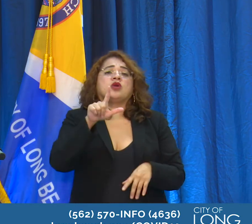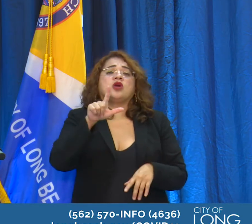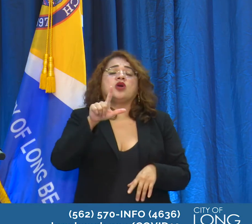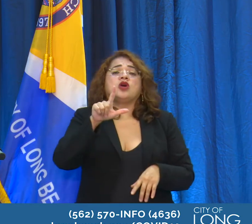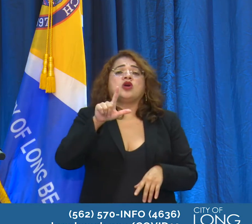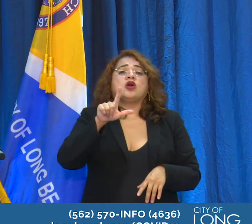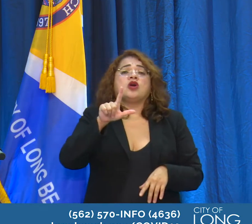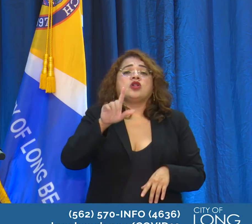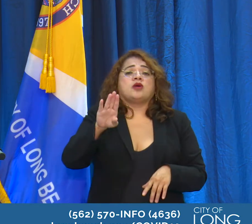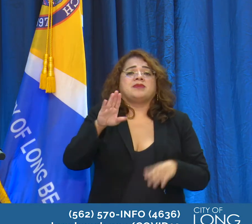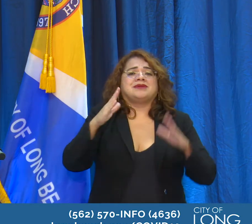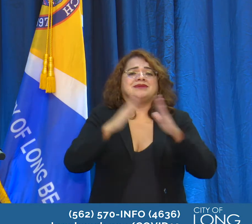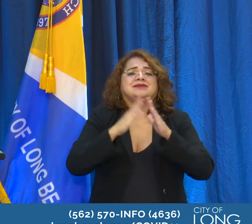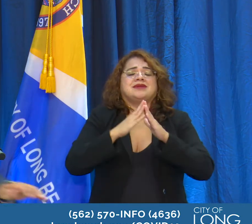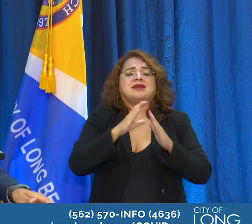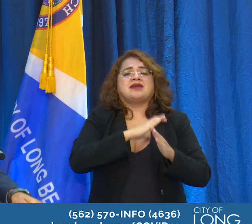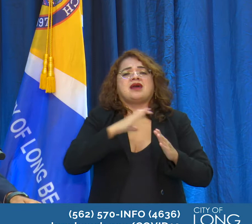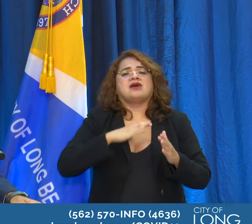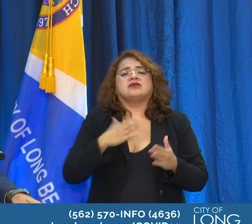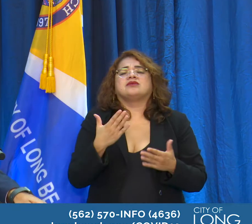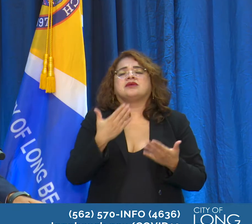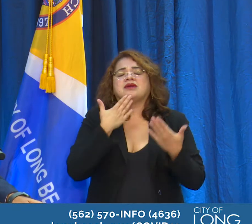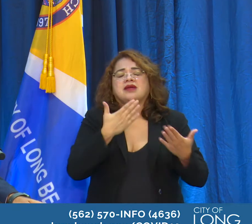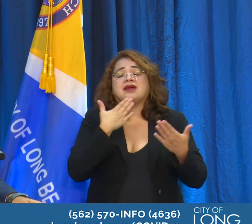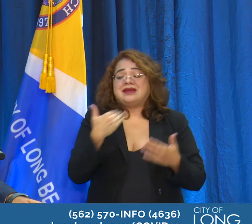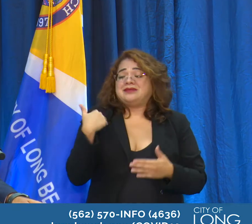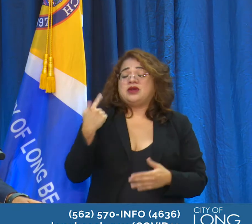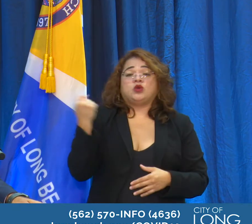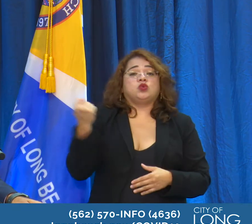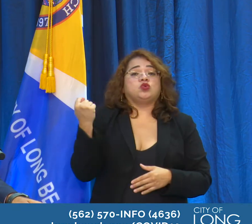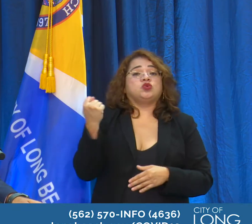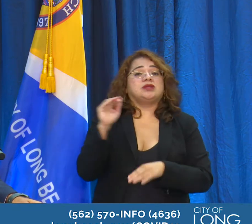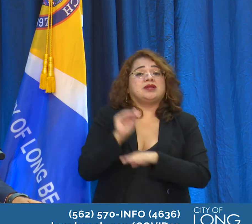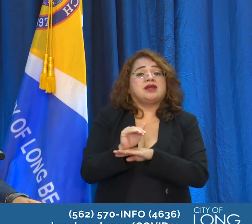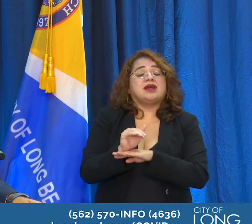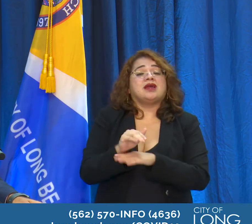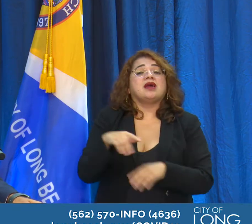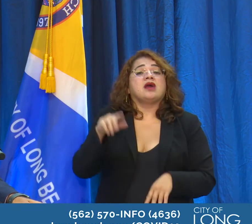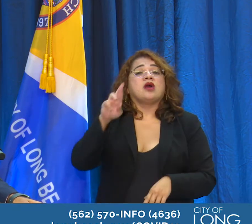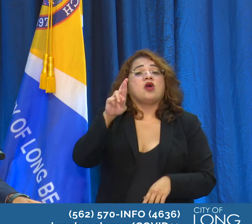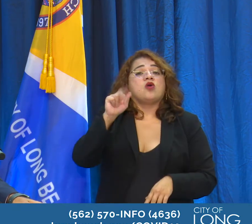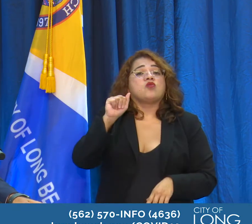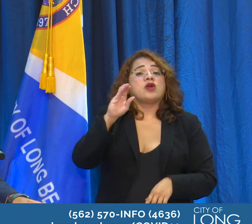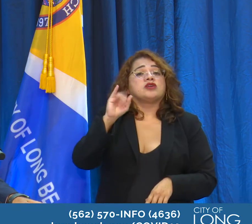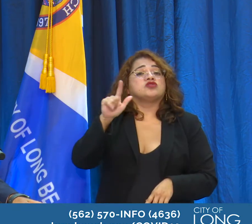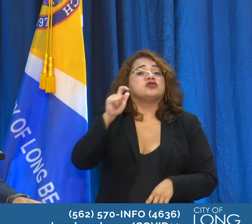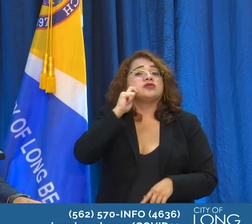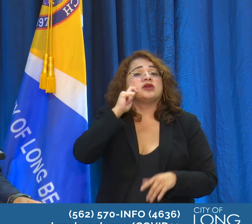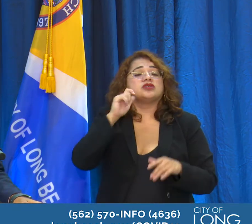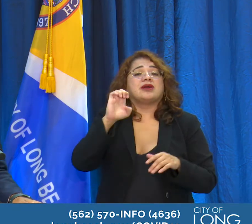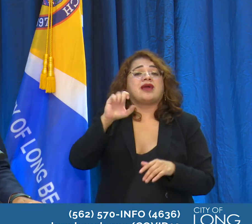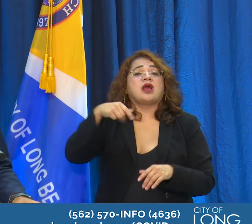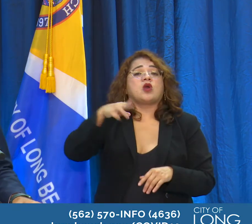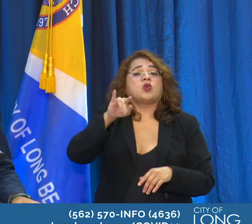This last Tuesday night they passed our Racial Equity and Reconciliation Initiative.